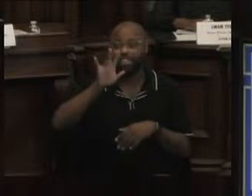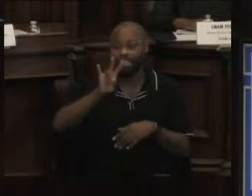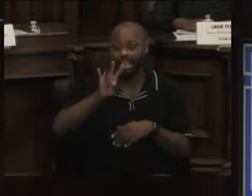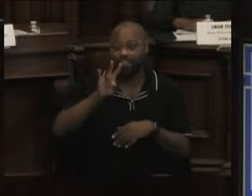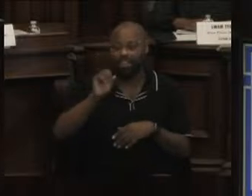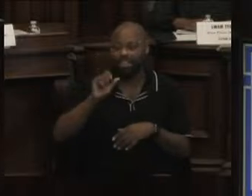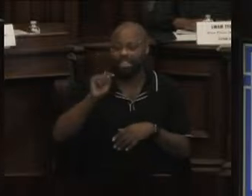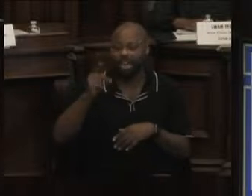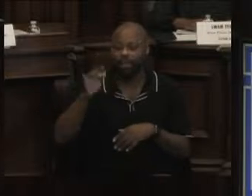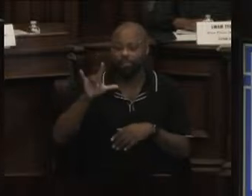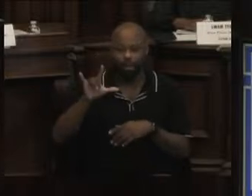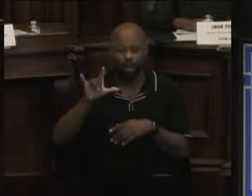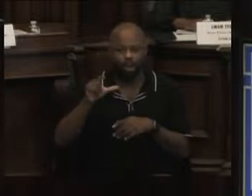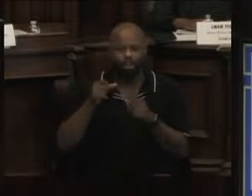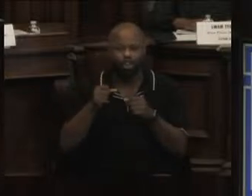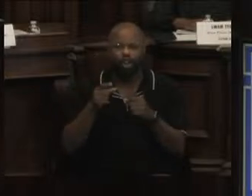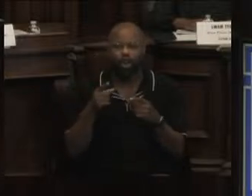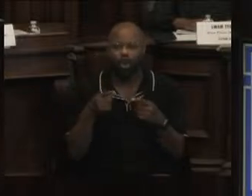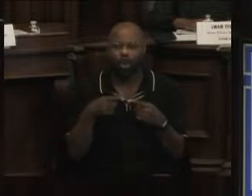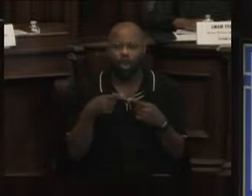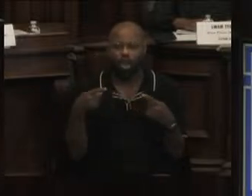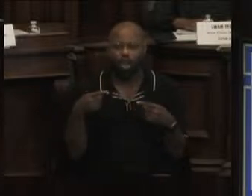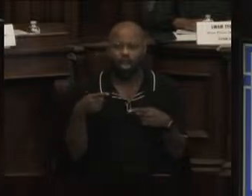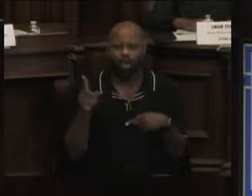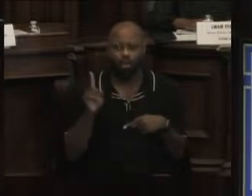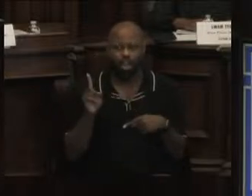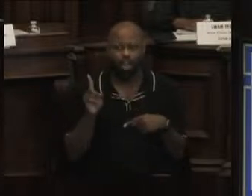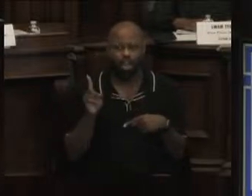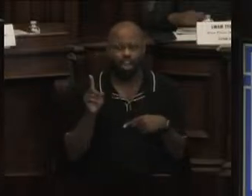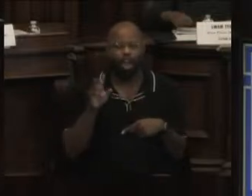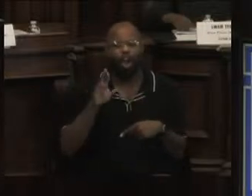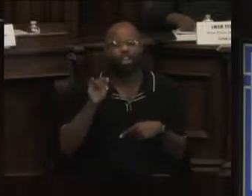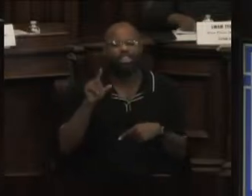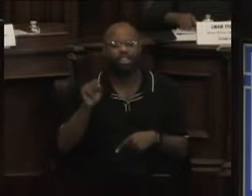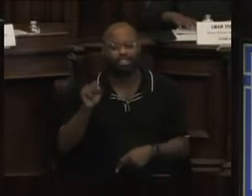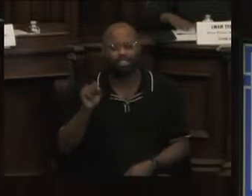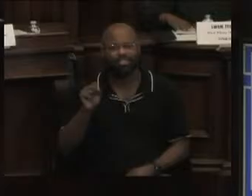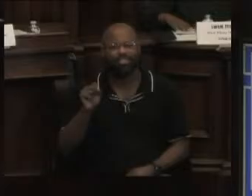particularly apropos given where we're located now at 57